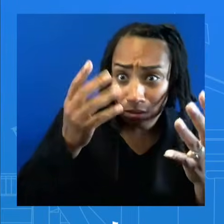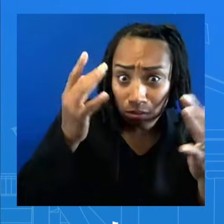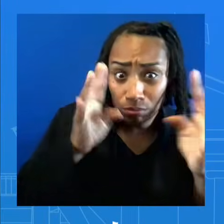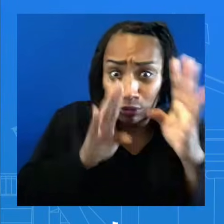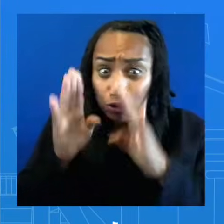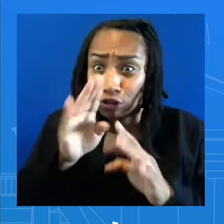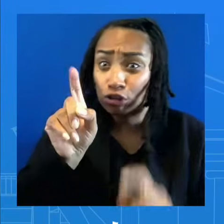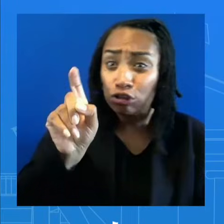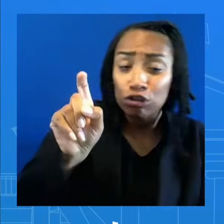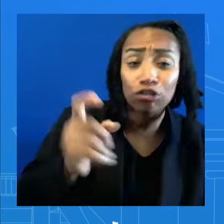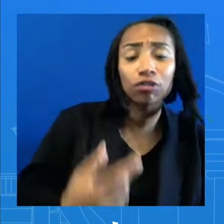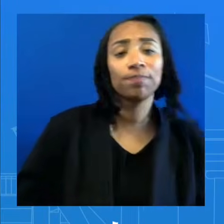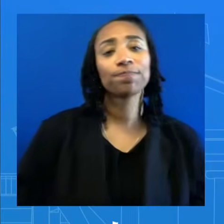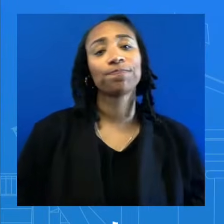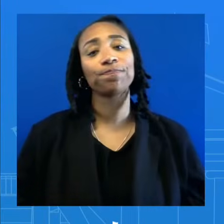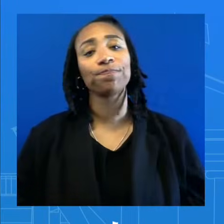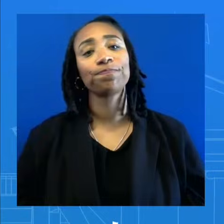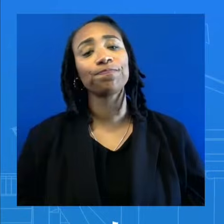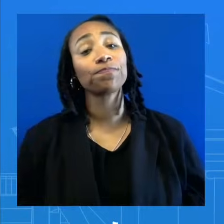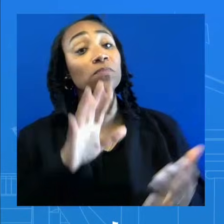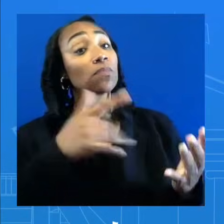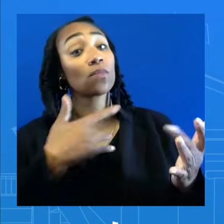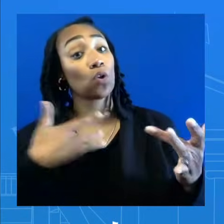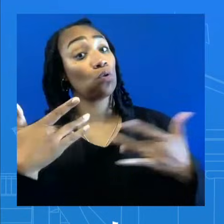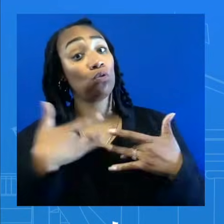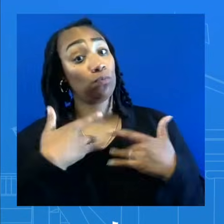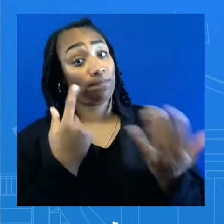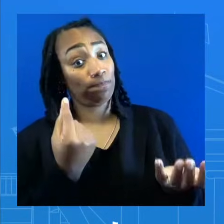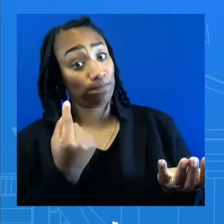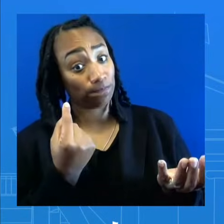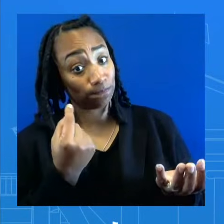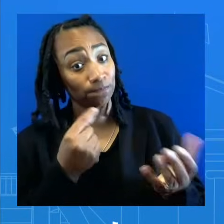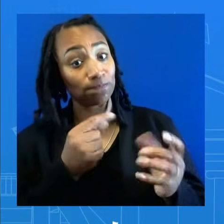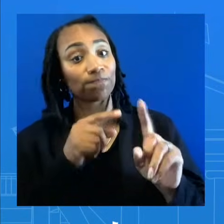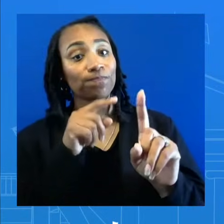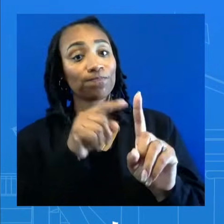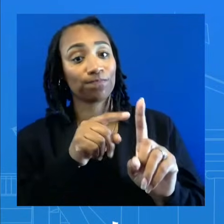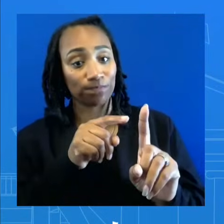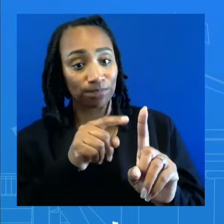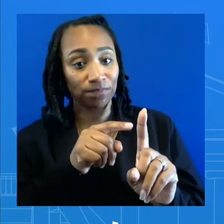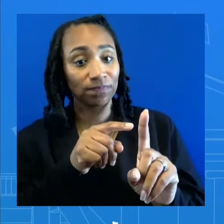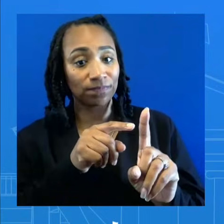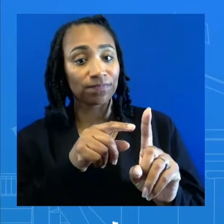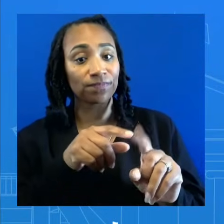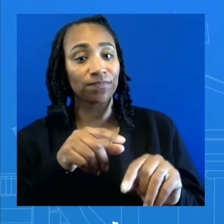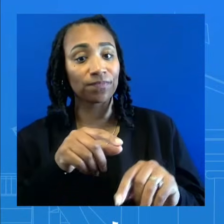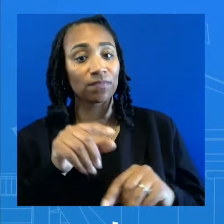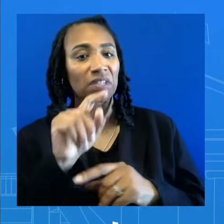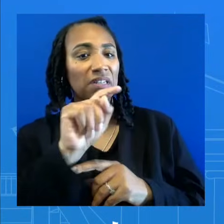We're concerned about finding out more about him -- where he is, his condition. We certainly, as the president said on Sunday,